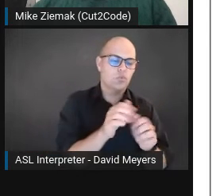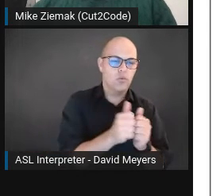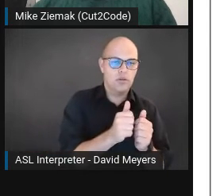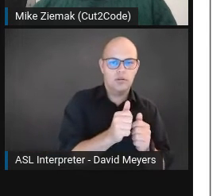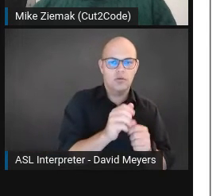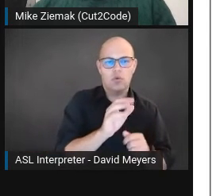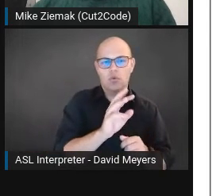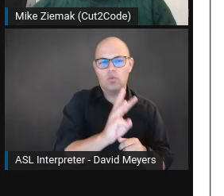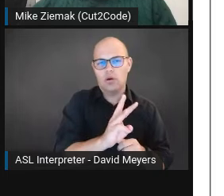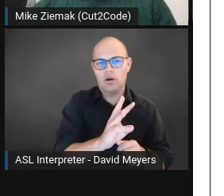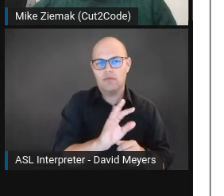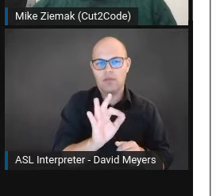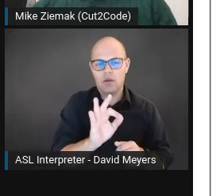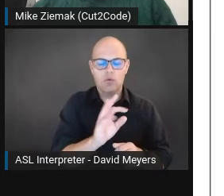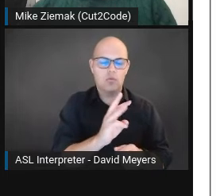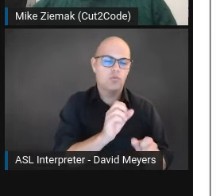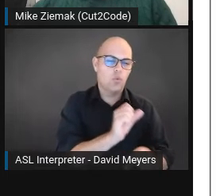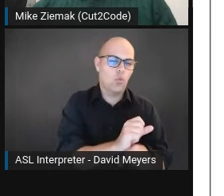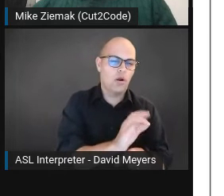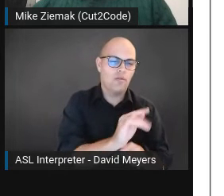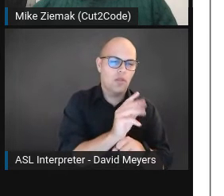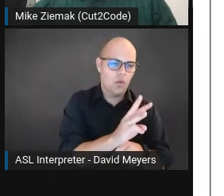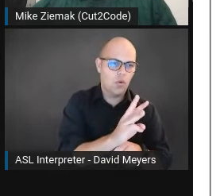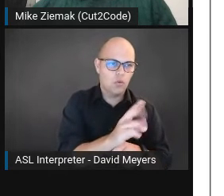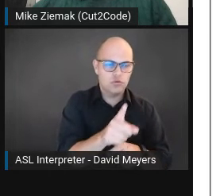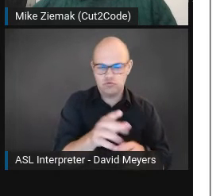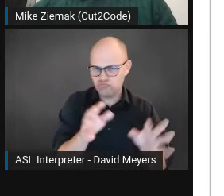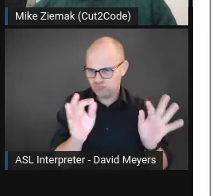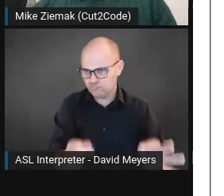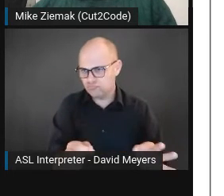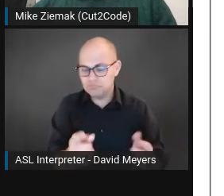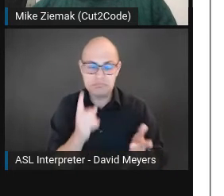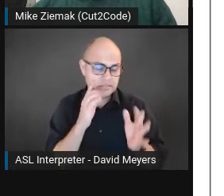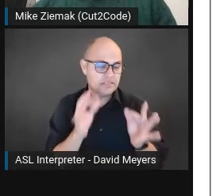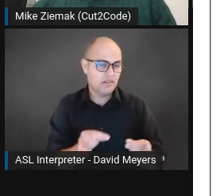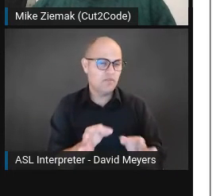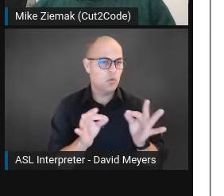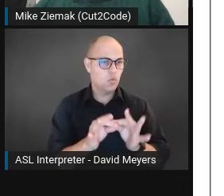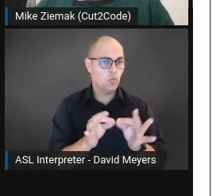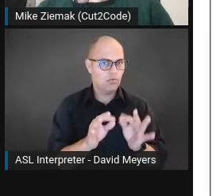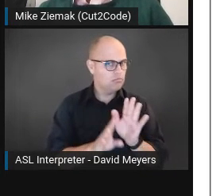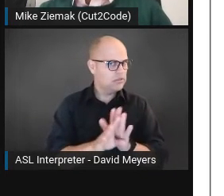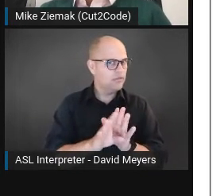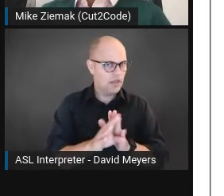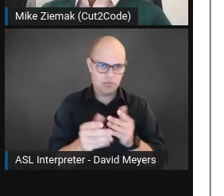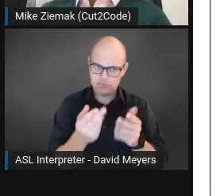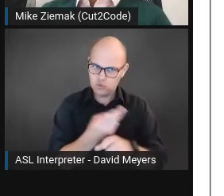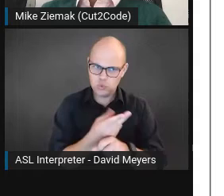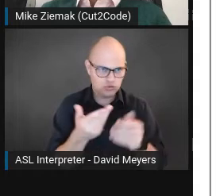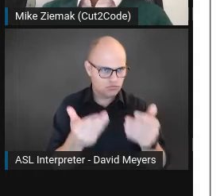like Selenium or Cypress, this is something definitely worth developers' attention. Another thing that comes into mind in regard